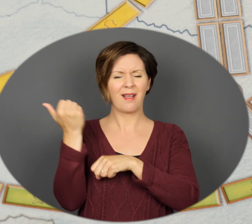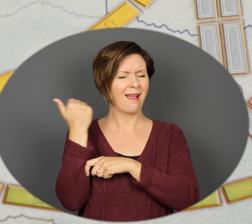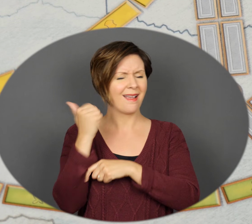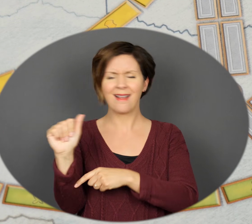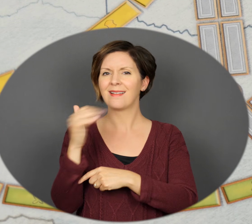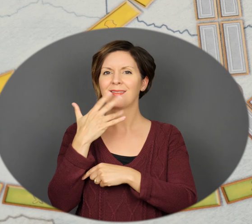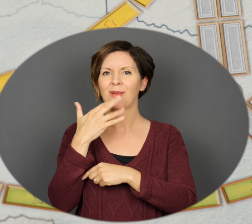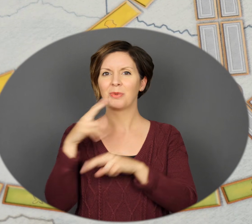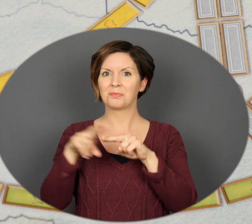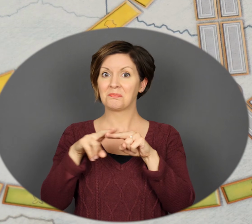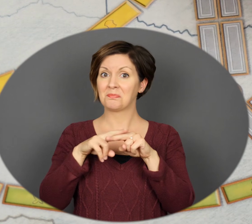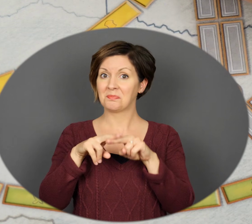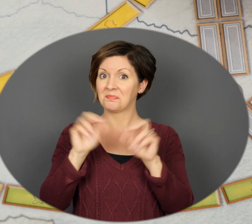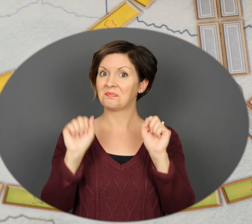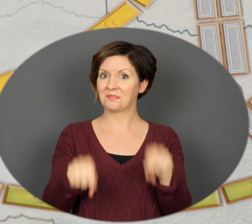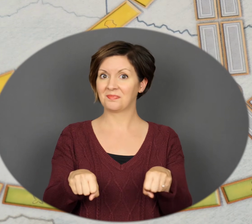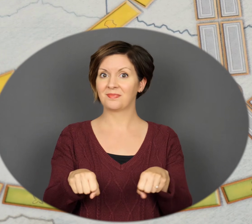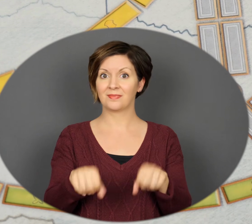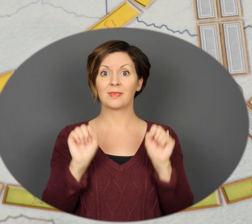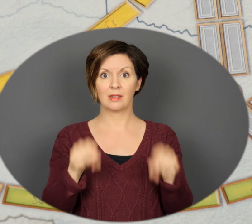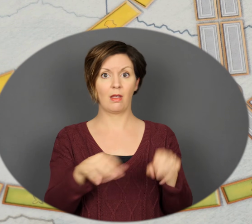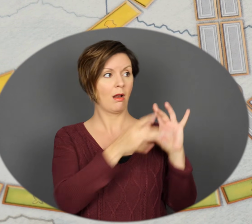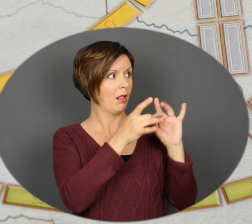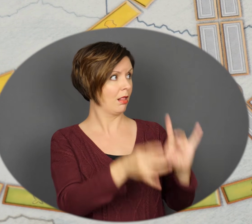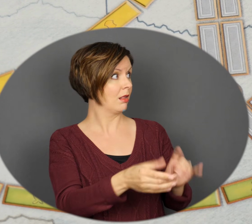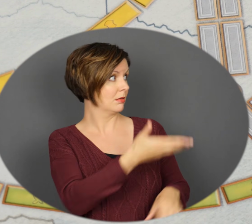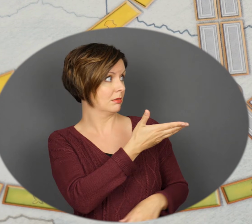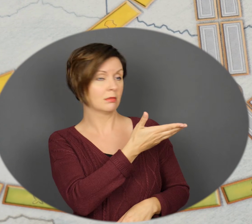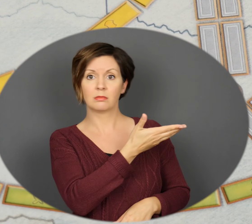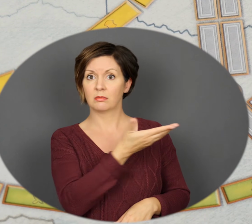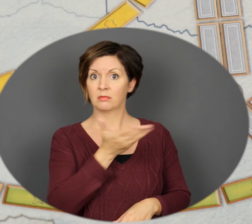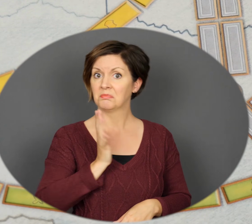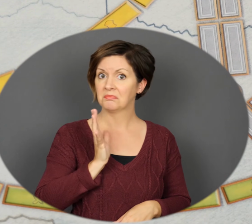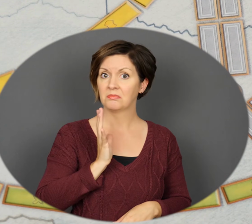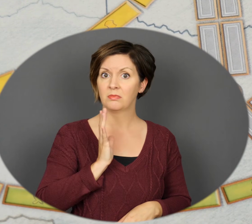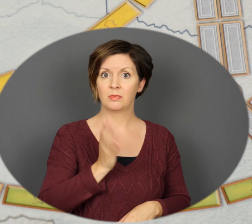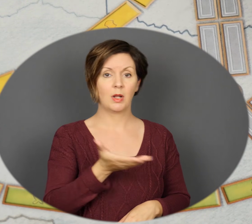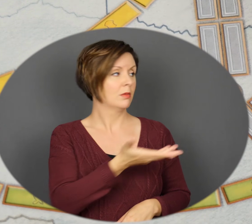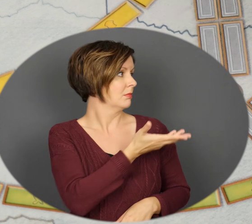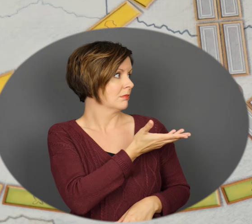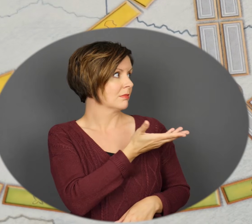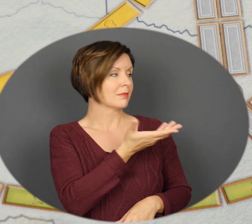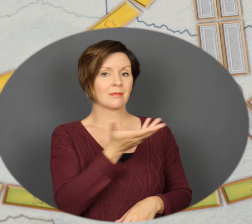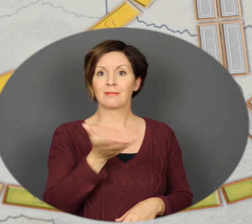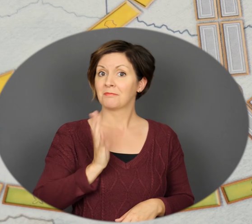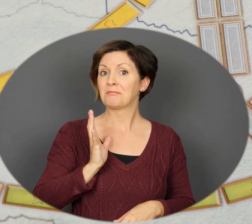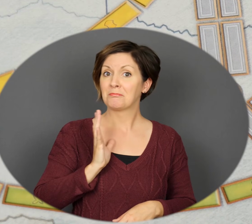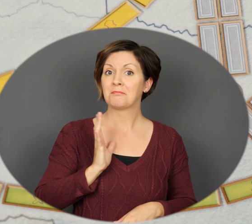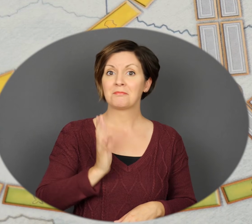so I can also have completed this route by playing a set like this or even like this or